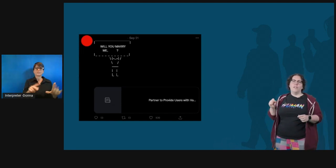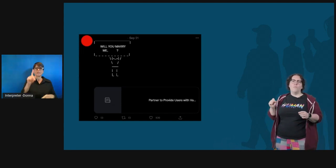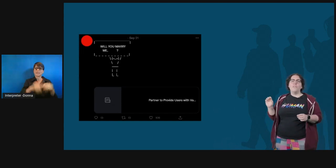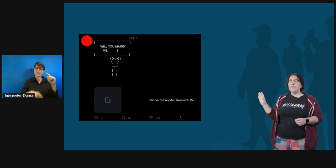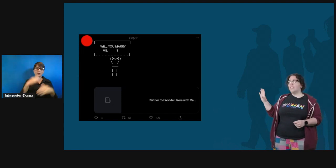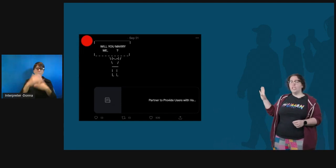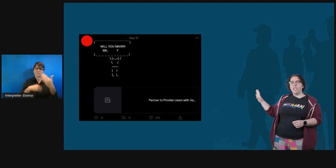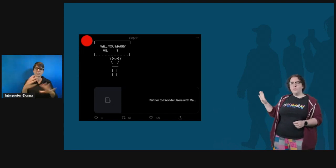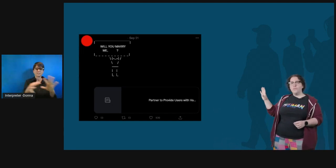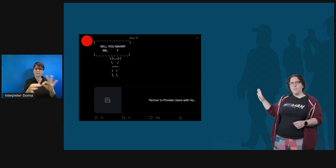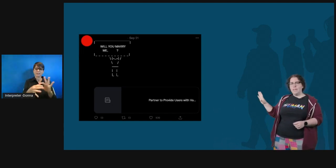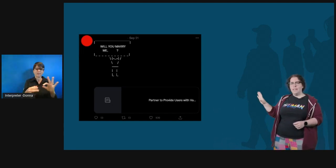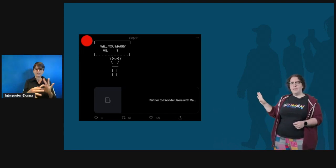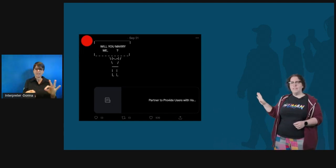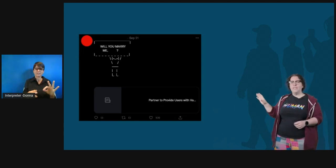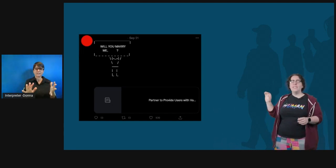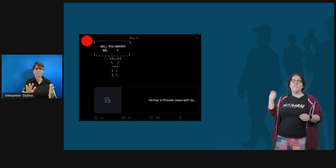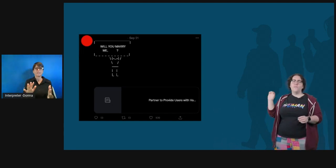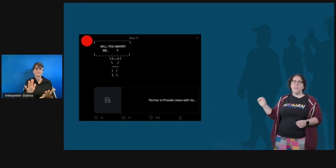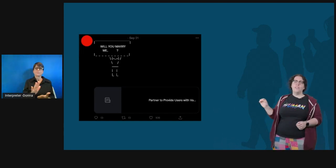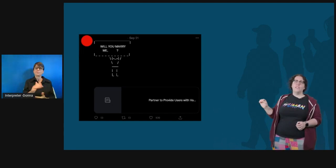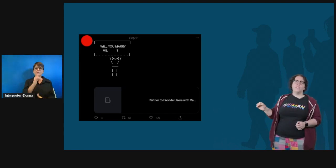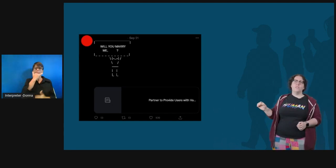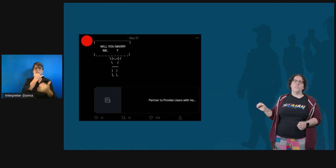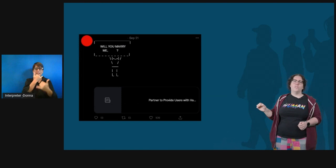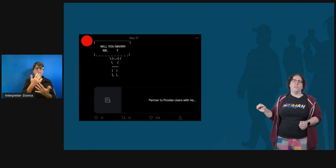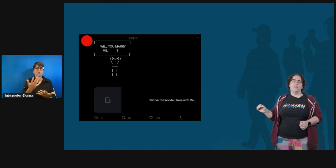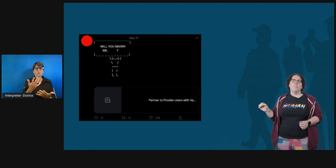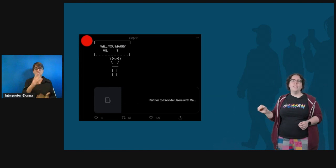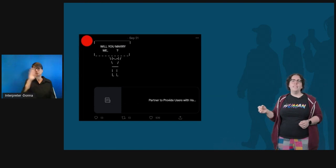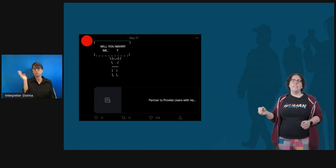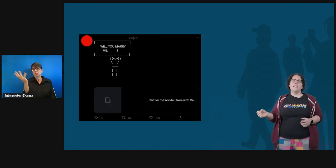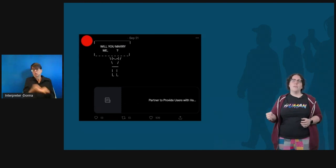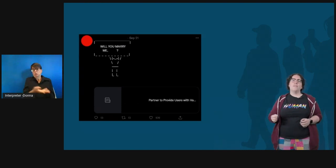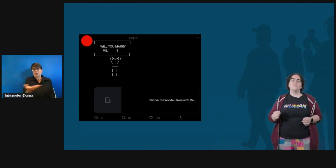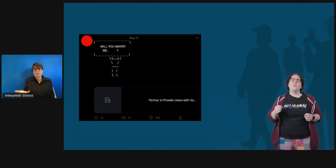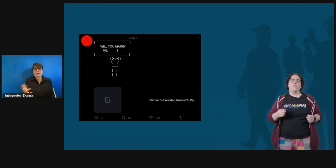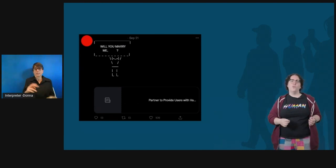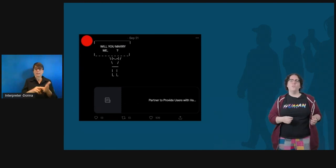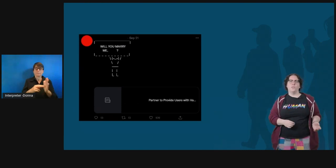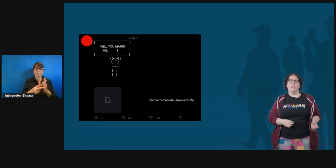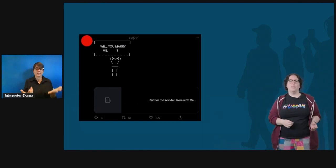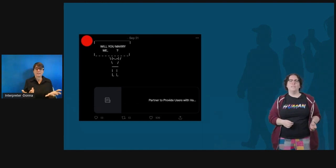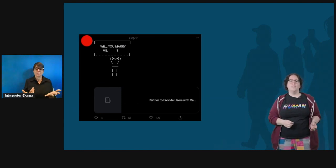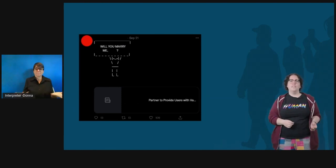While this is cute for me, this is very exclusionary. Please think about this before you do it.